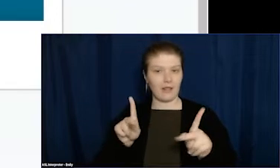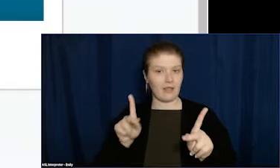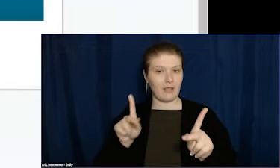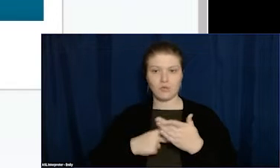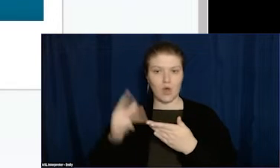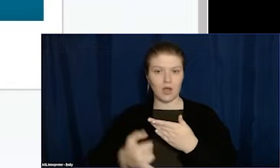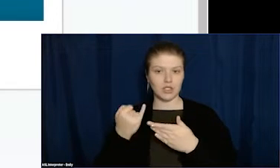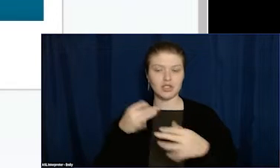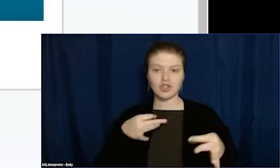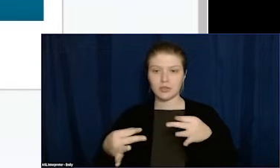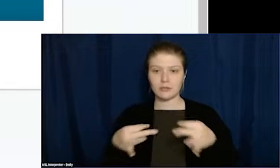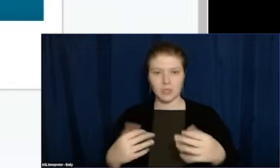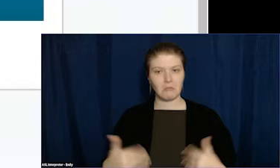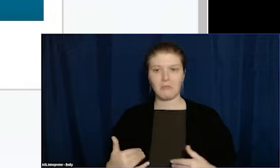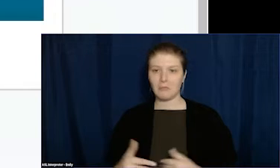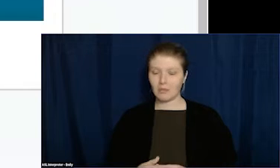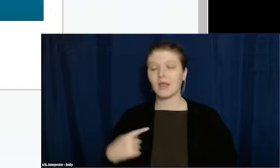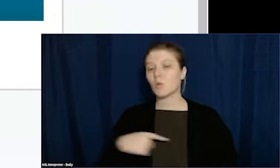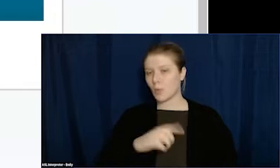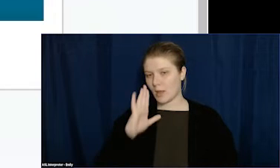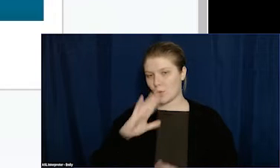I will talk a little bit about URL links.